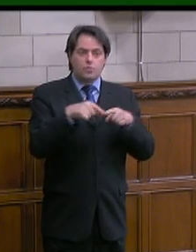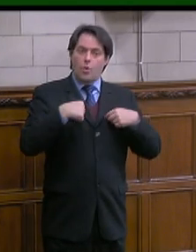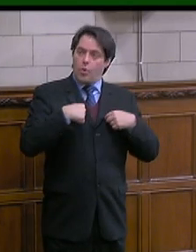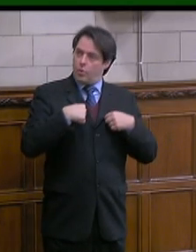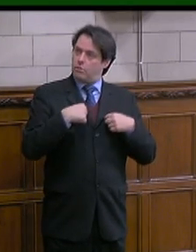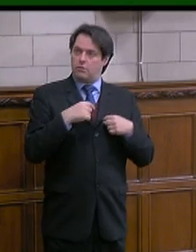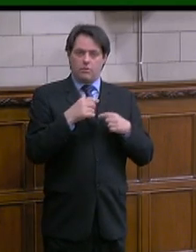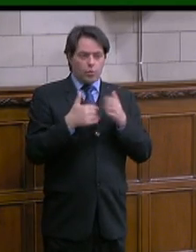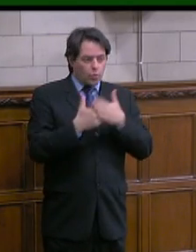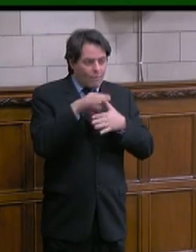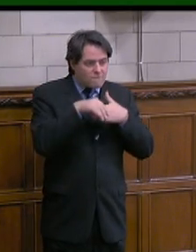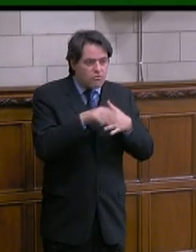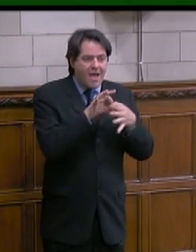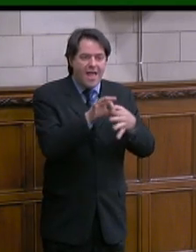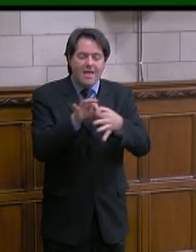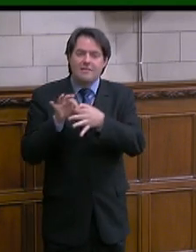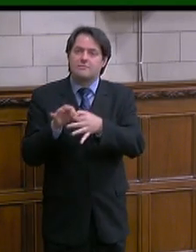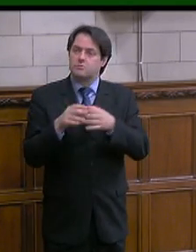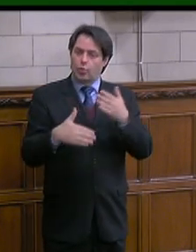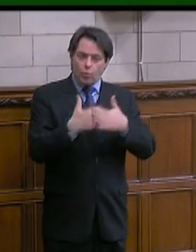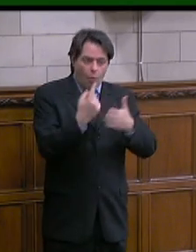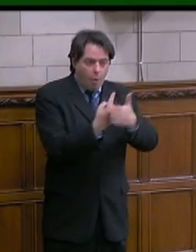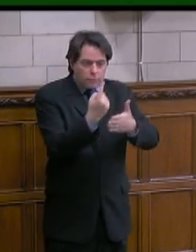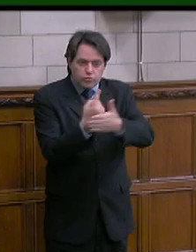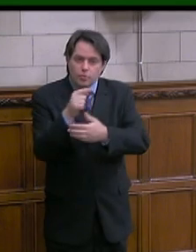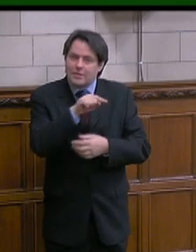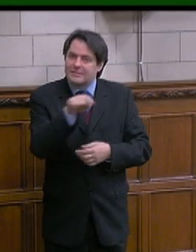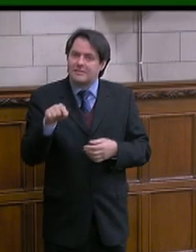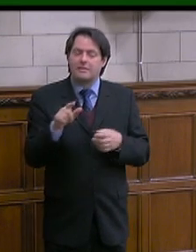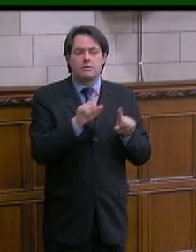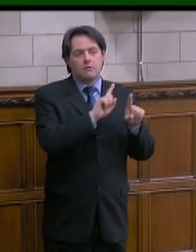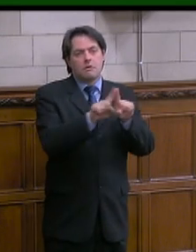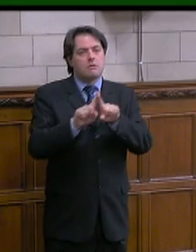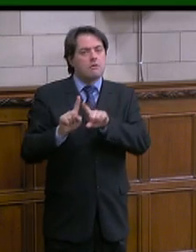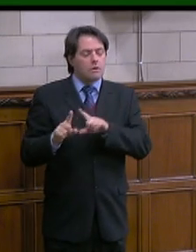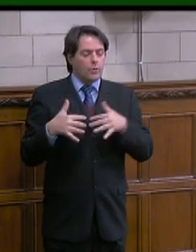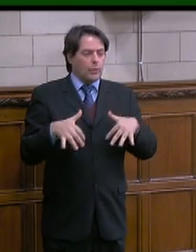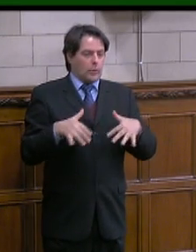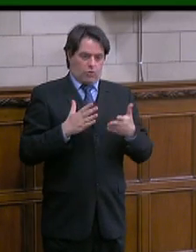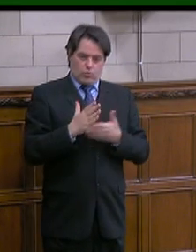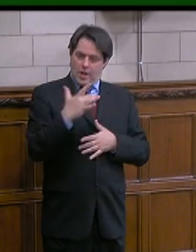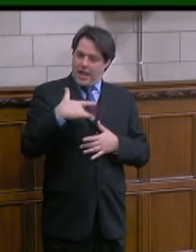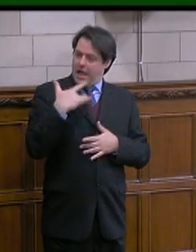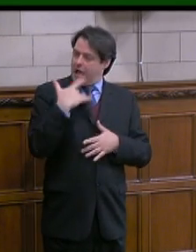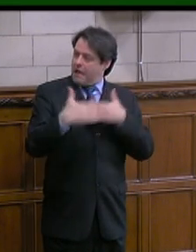new friendships and had new opportunities. Throughout my life, I have found it incredibly useful.